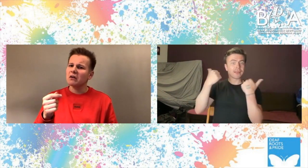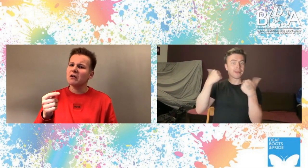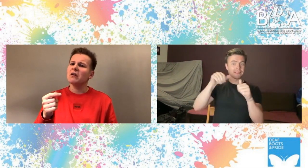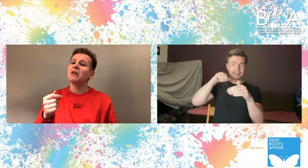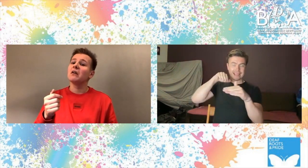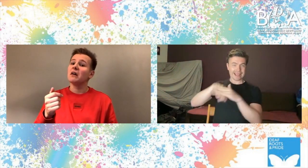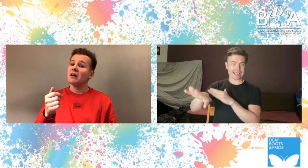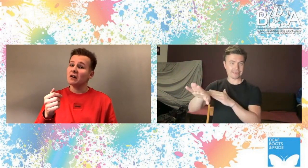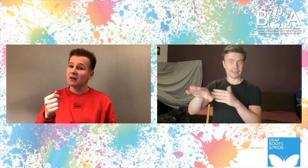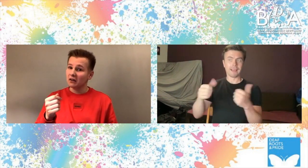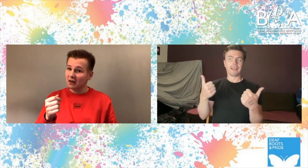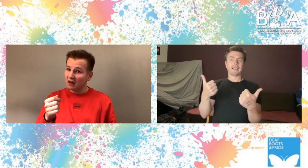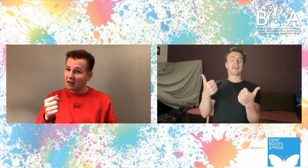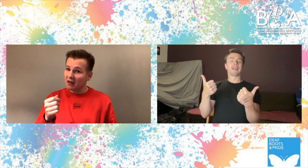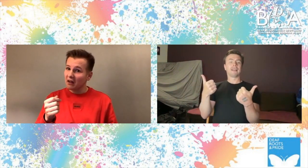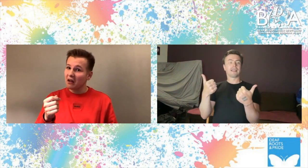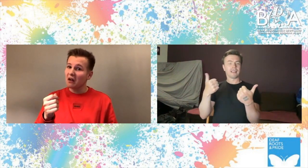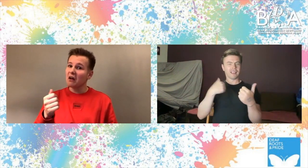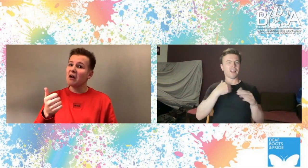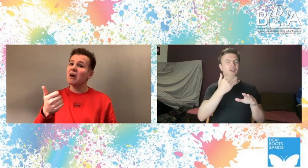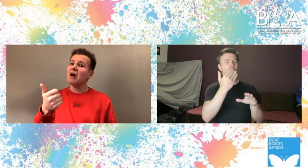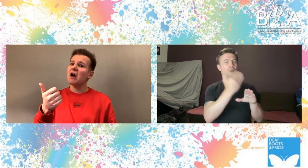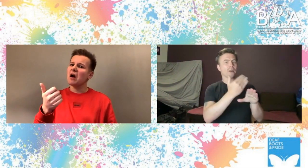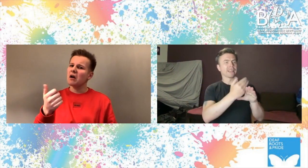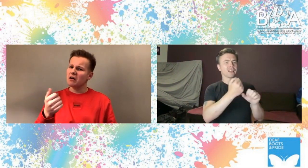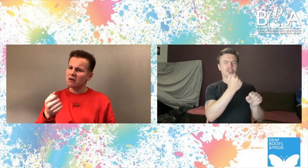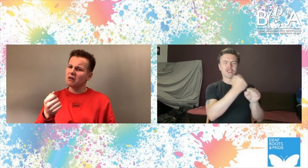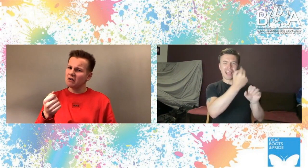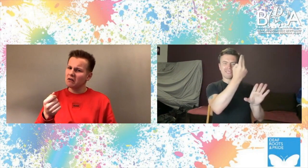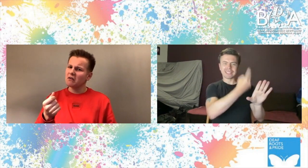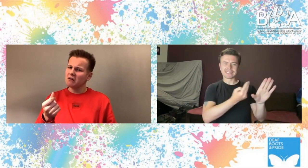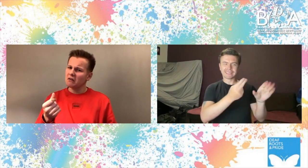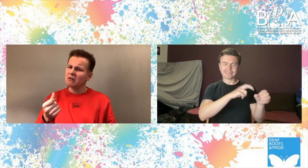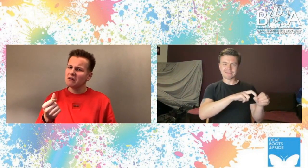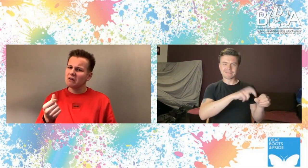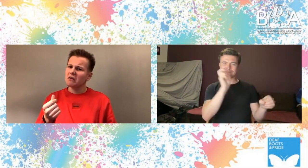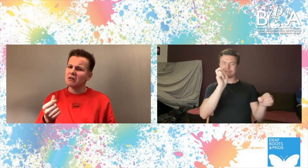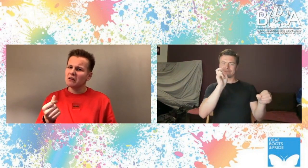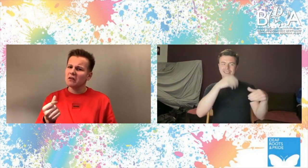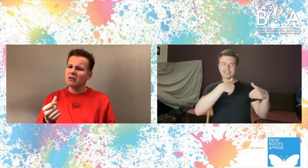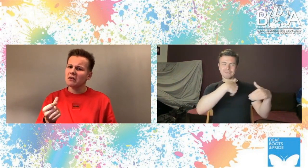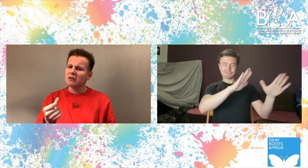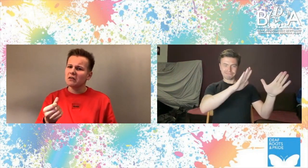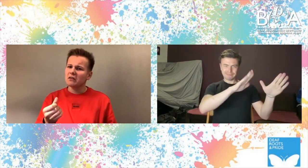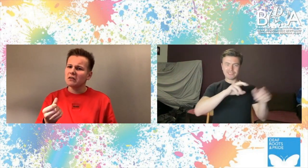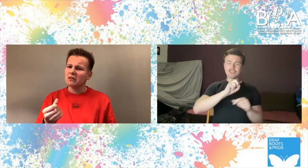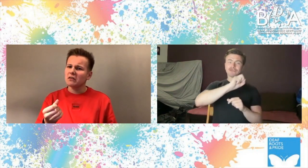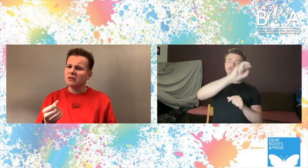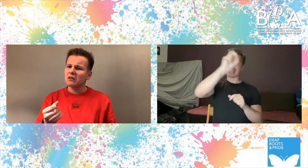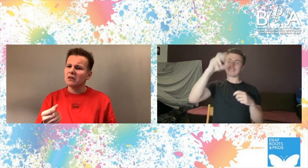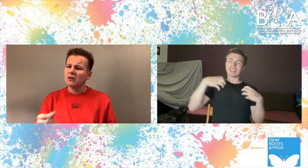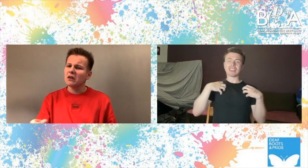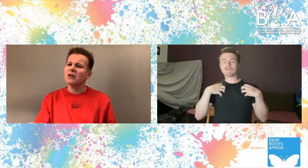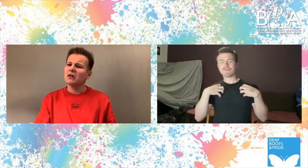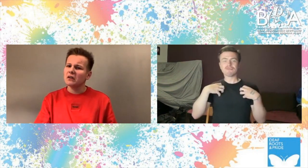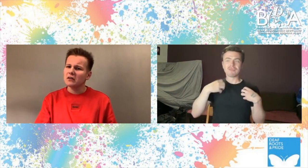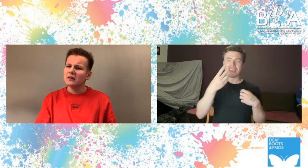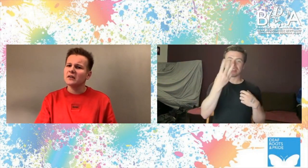I got in, quit my job as a graphic designer and went backpacking for a couple of